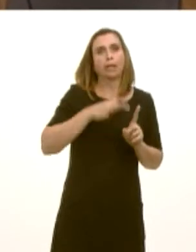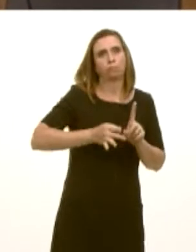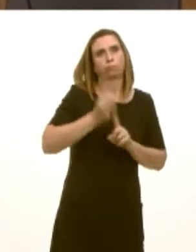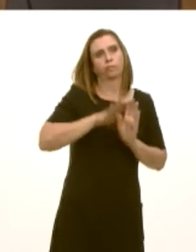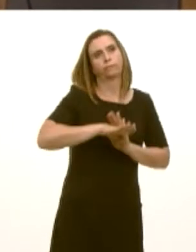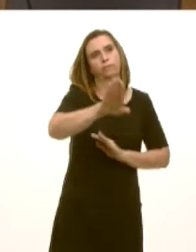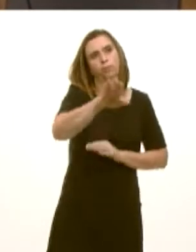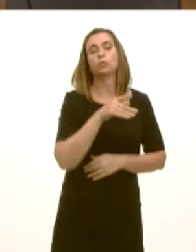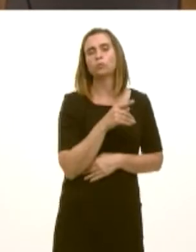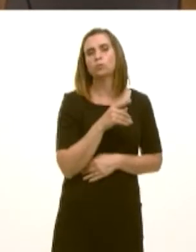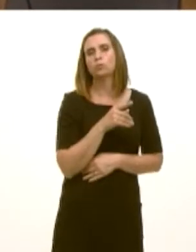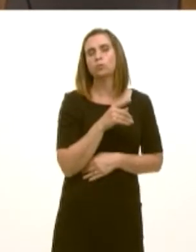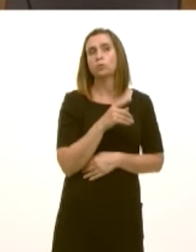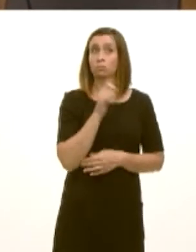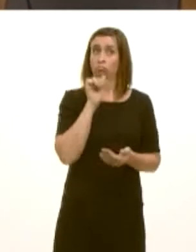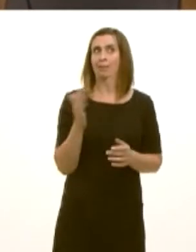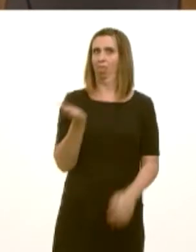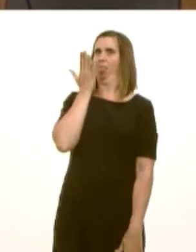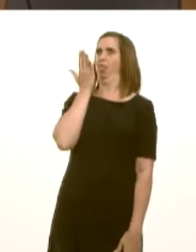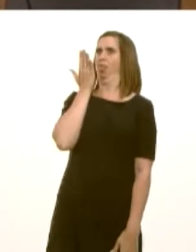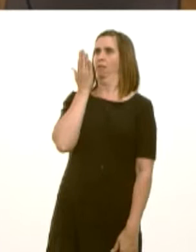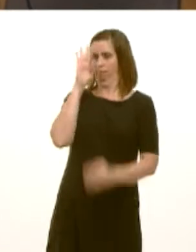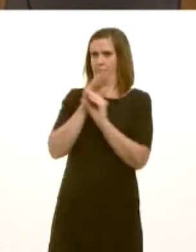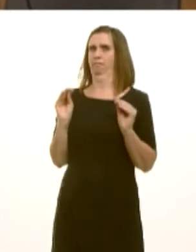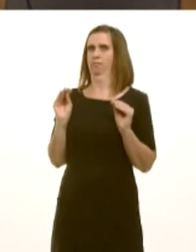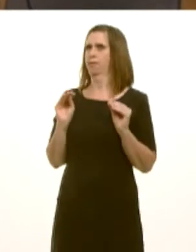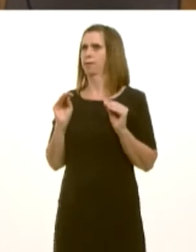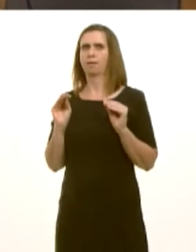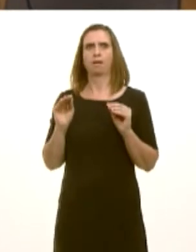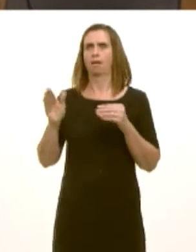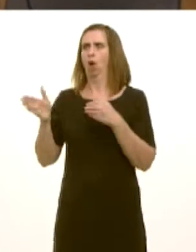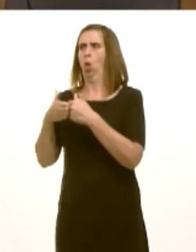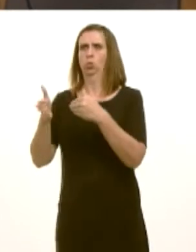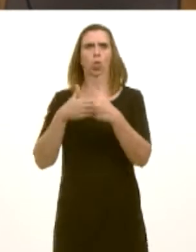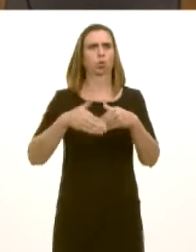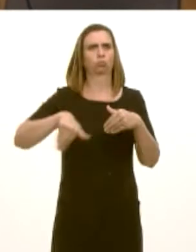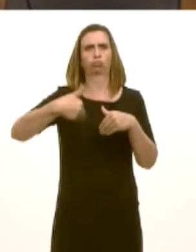Not enough notice, itís clear, from the reports that Iíve seen, was given to various businesses